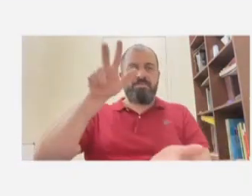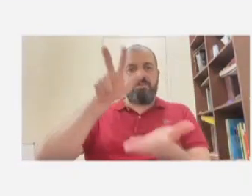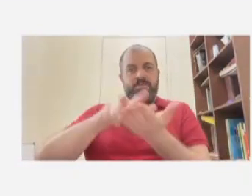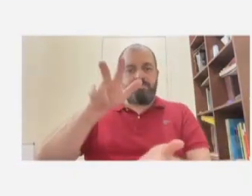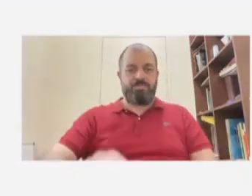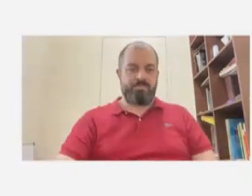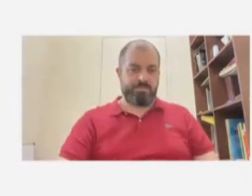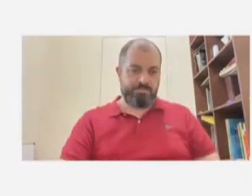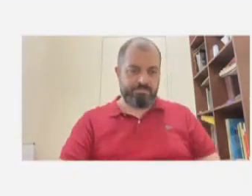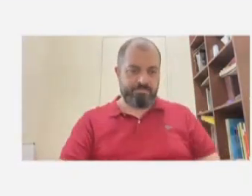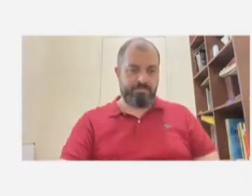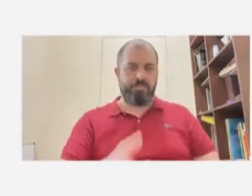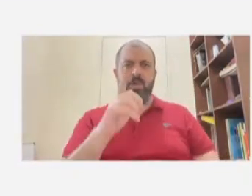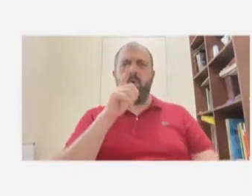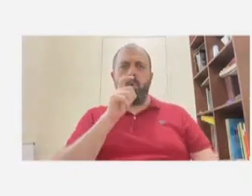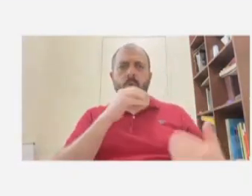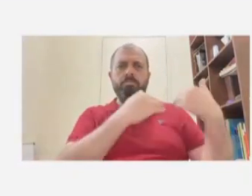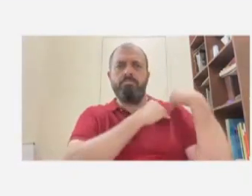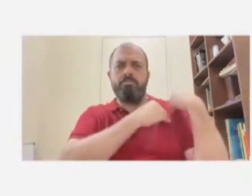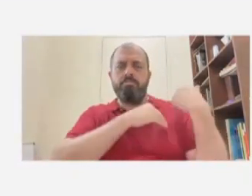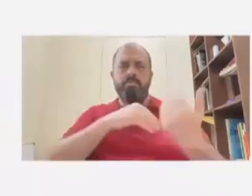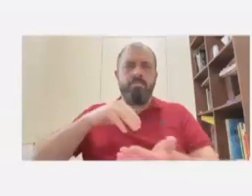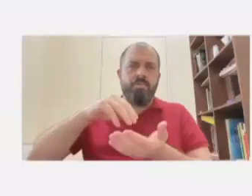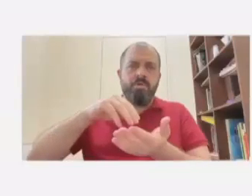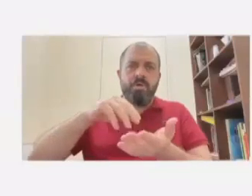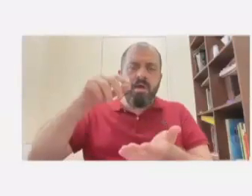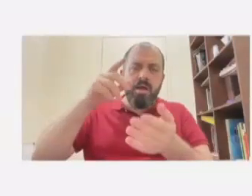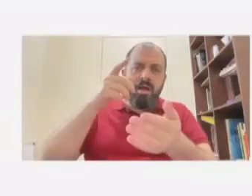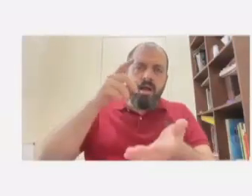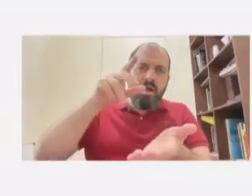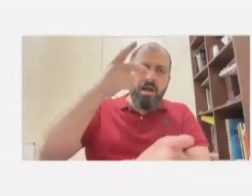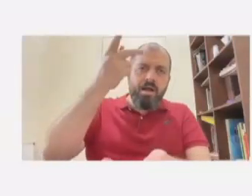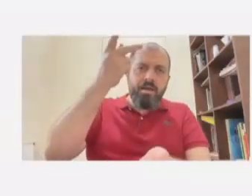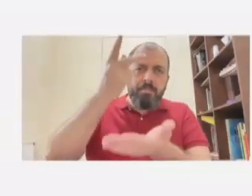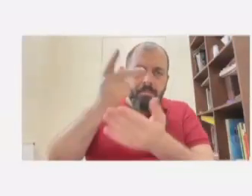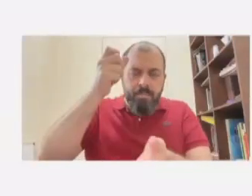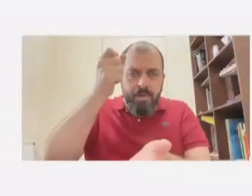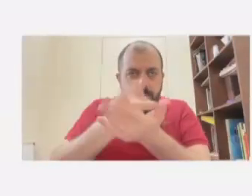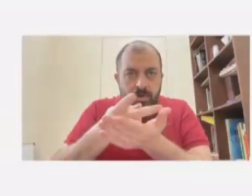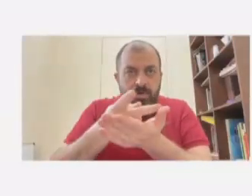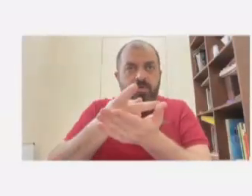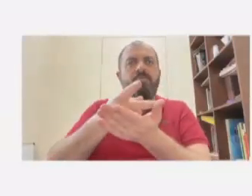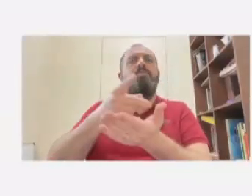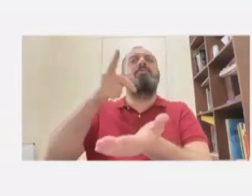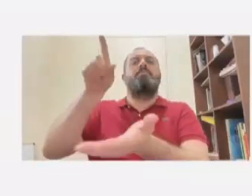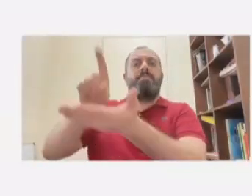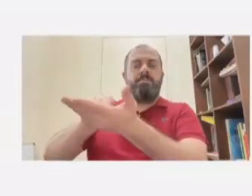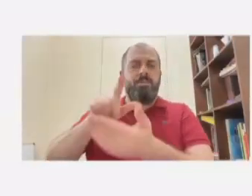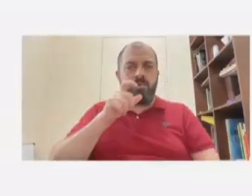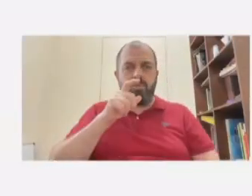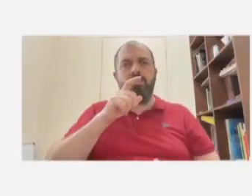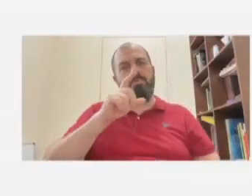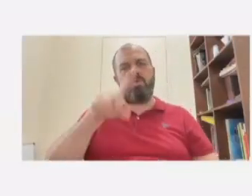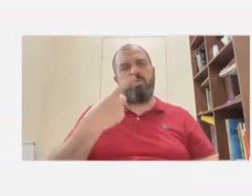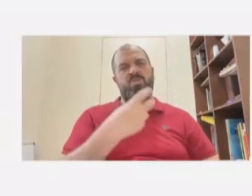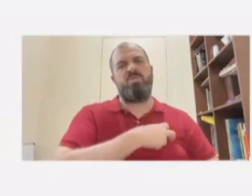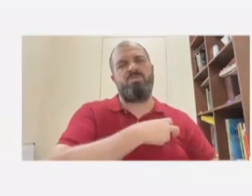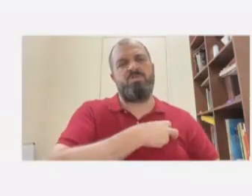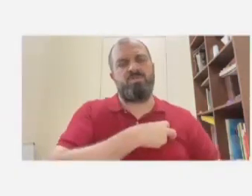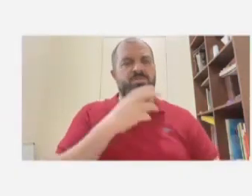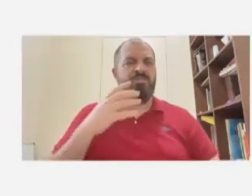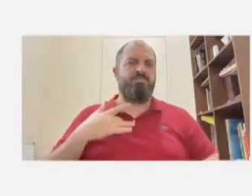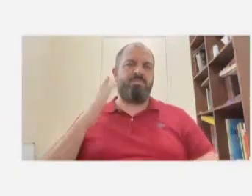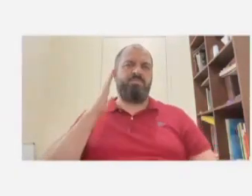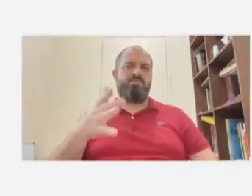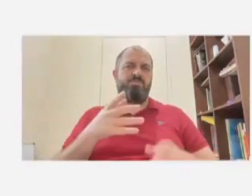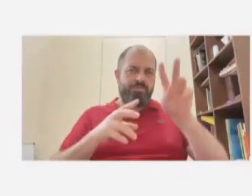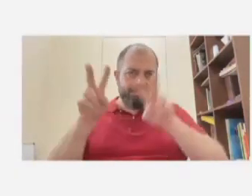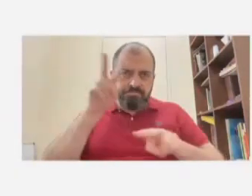And it also this is the page that allows the consultant to have an opportunity. To finalize and approve these resources for publication.